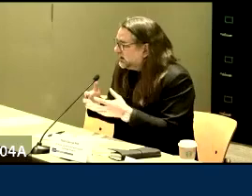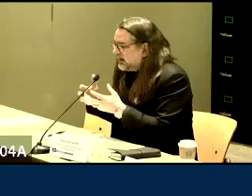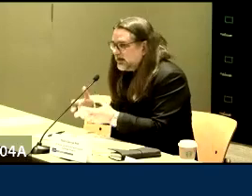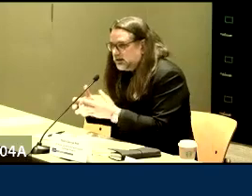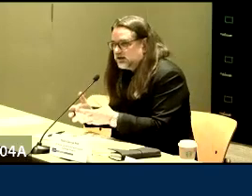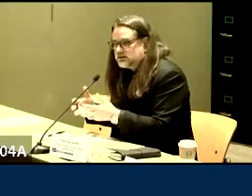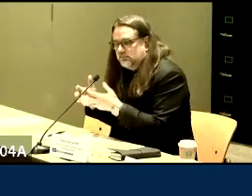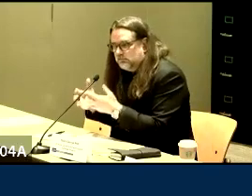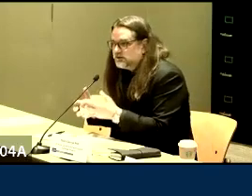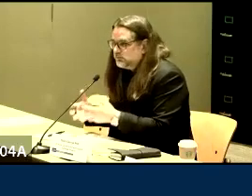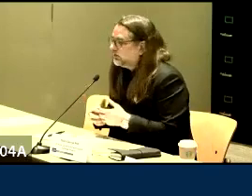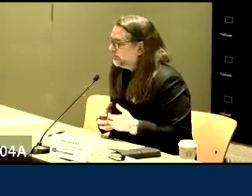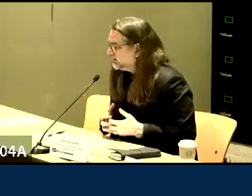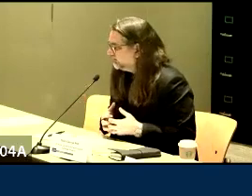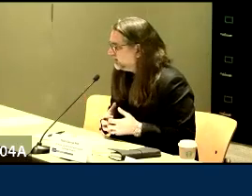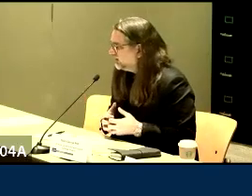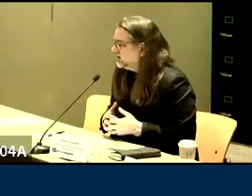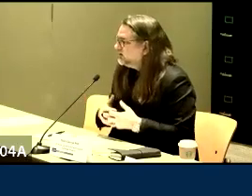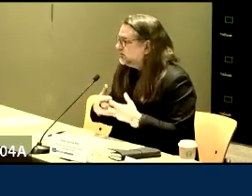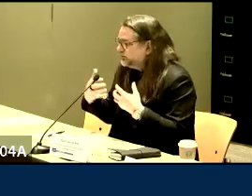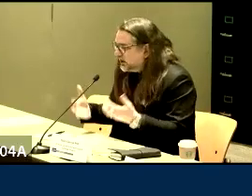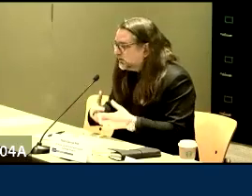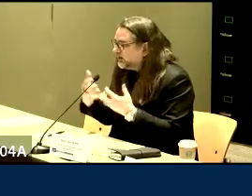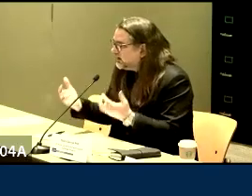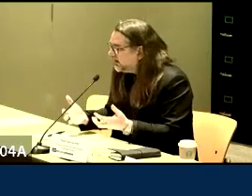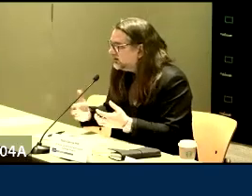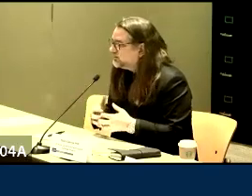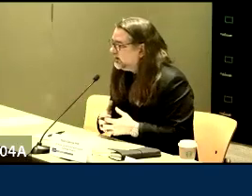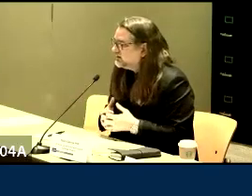and analytics much more effectively to generate the evidence base